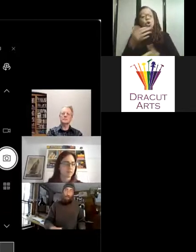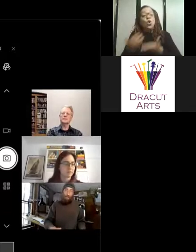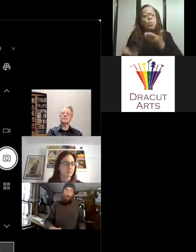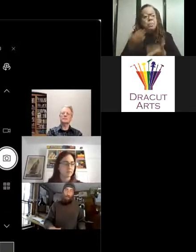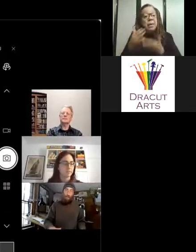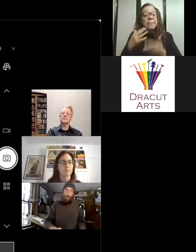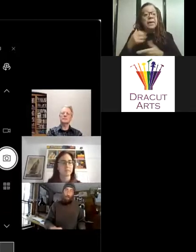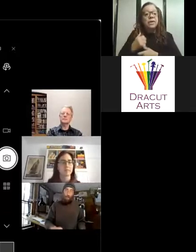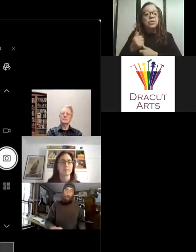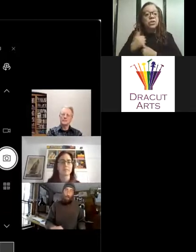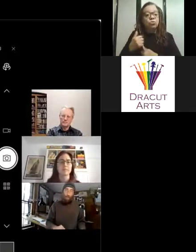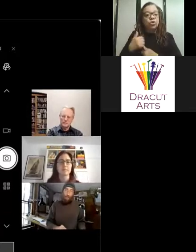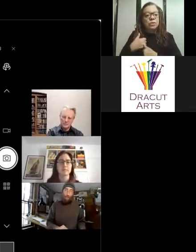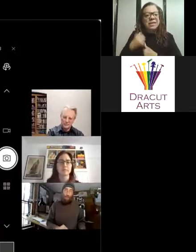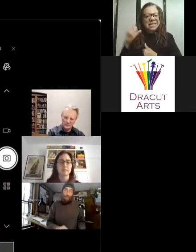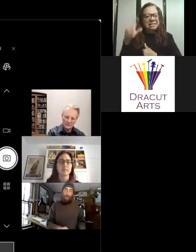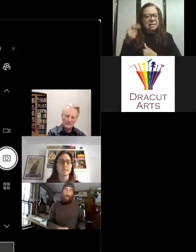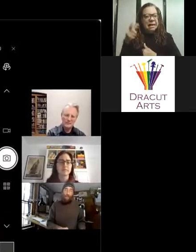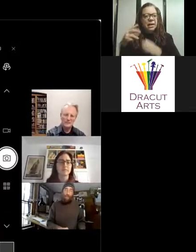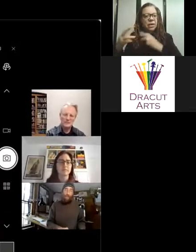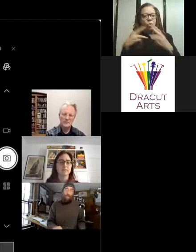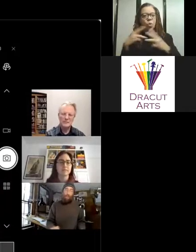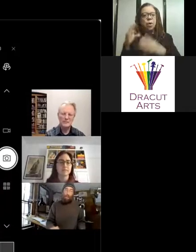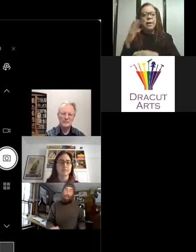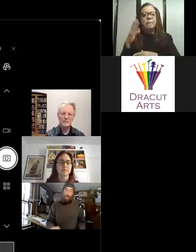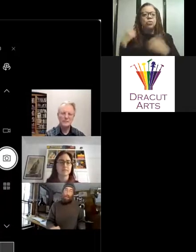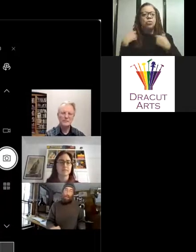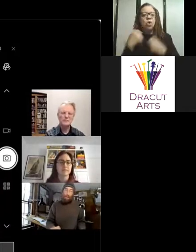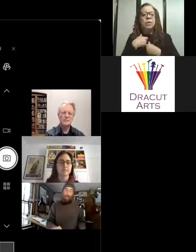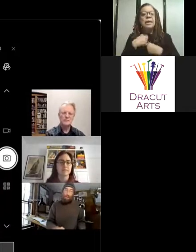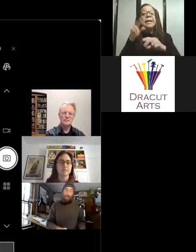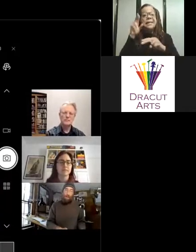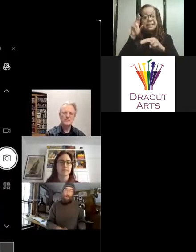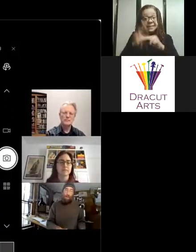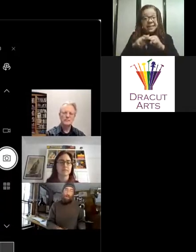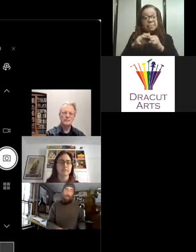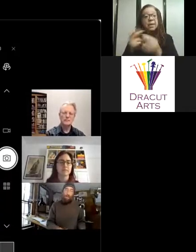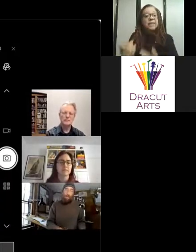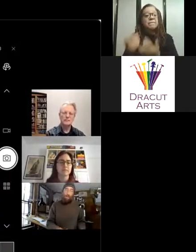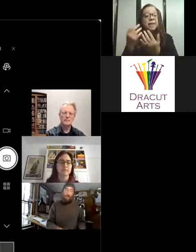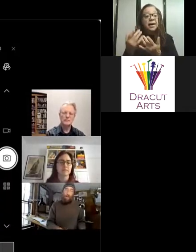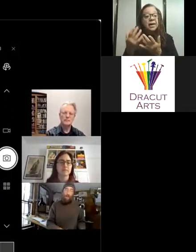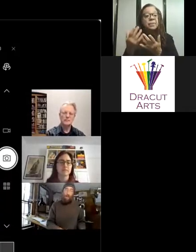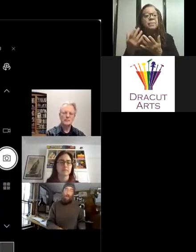is later in the war. He has a blue coat, and he's sitting by the fire, the fire is almost out, and he's picked up the Bible,